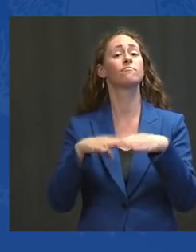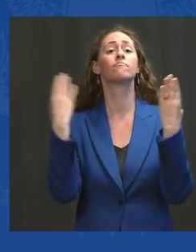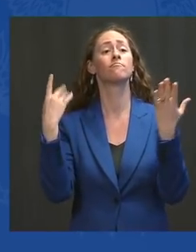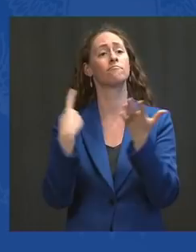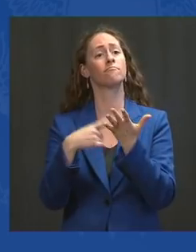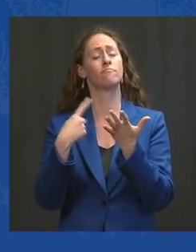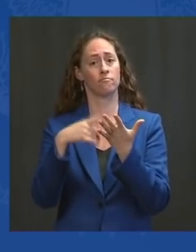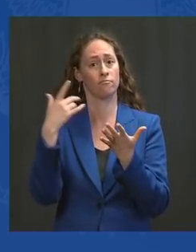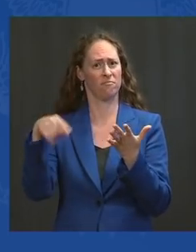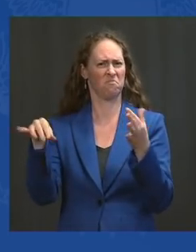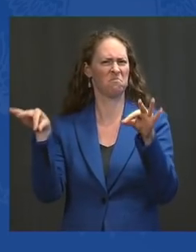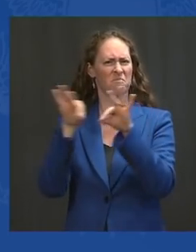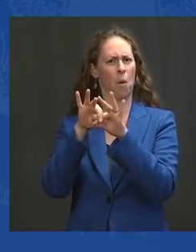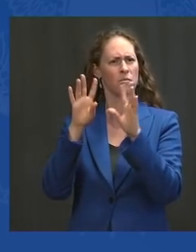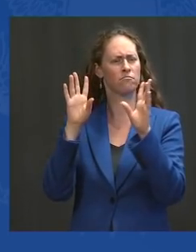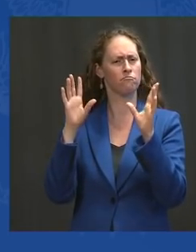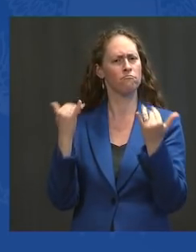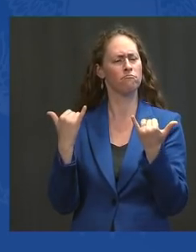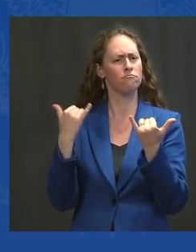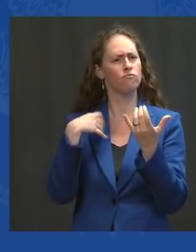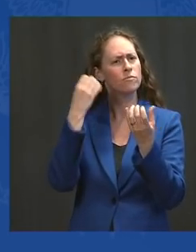I used to be the chairman of the board of this place.